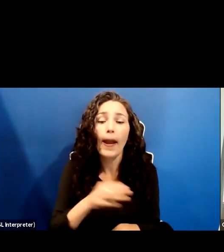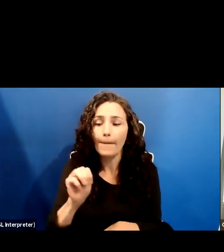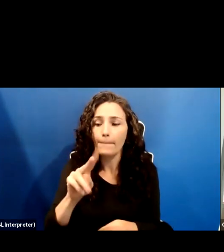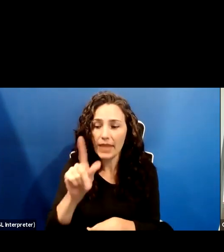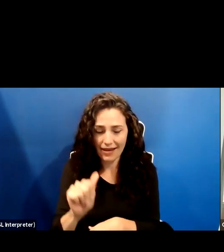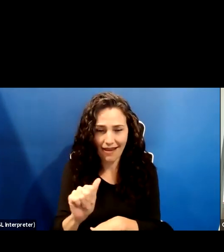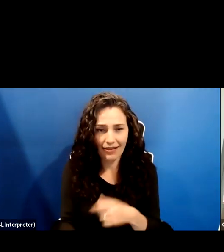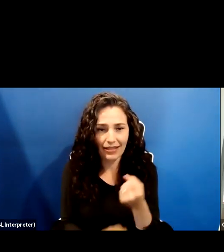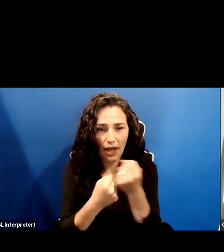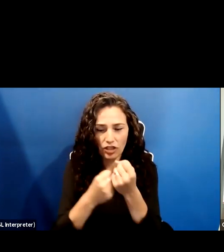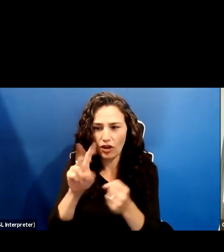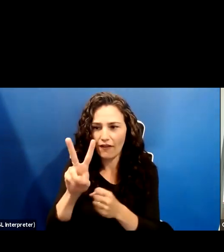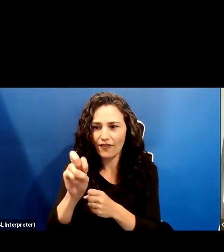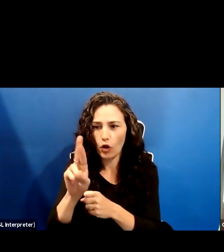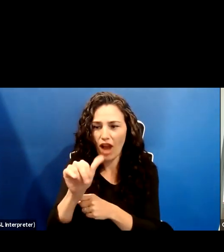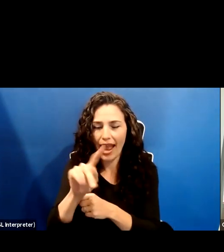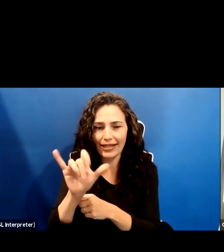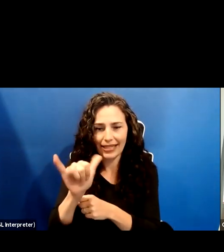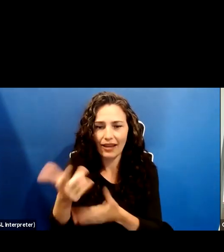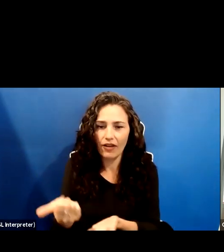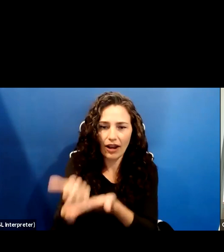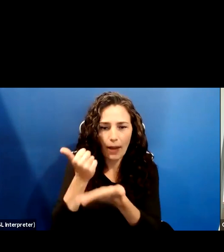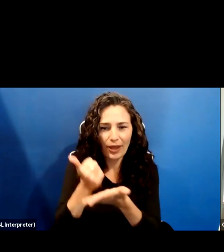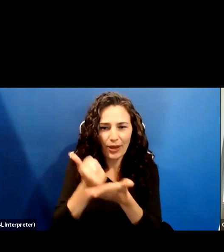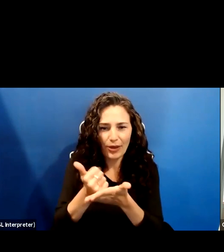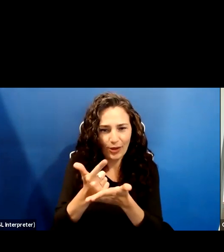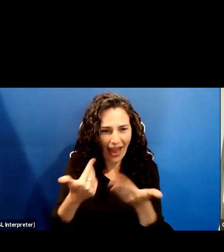for helping to bring this series to all of you today. Thank you.